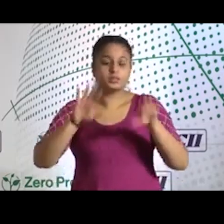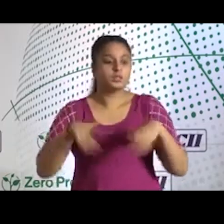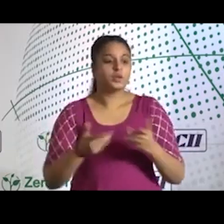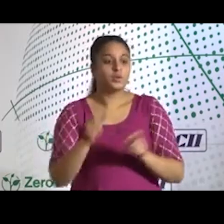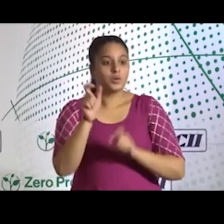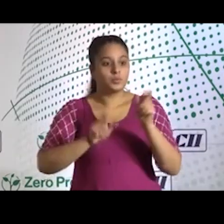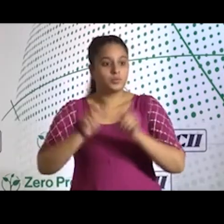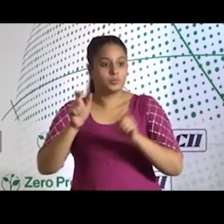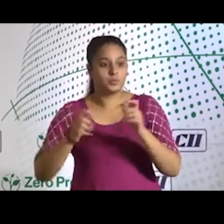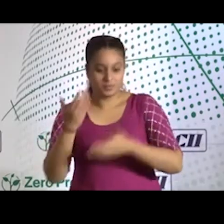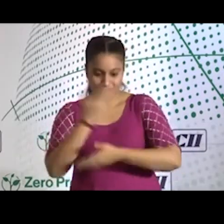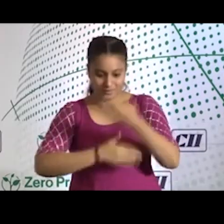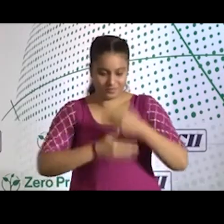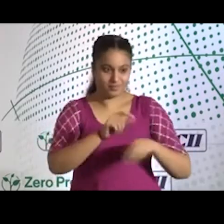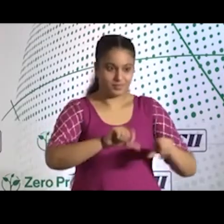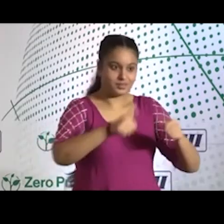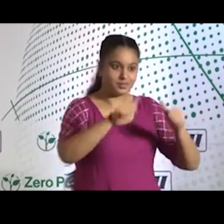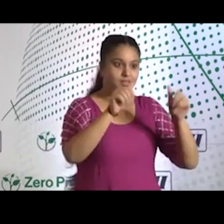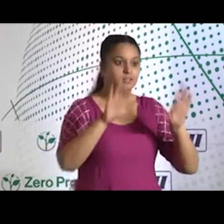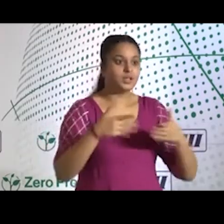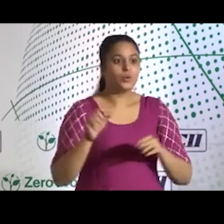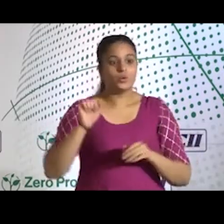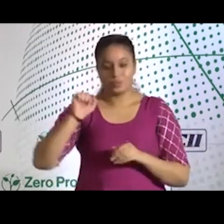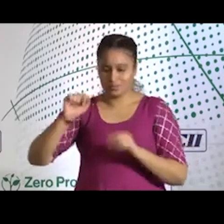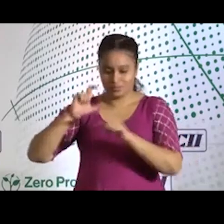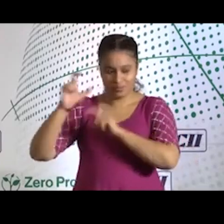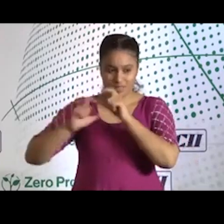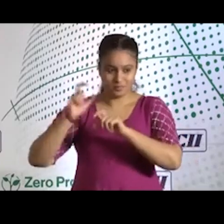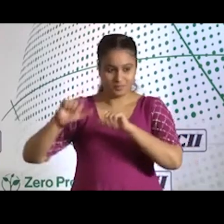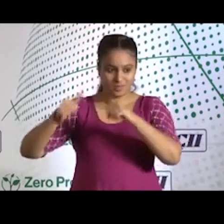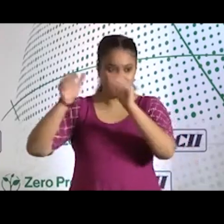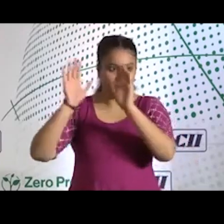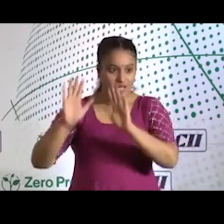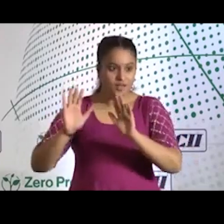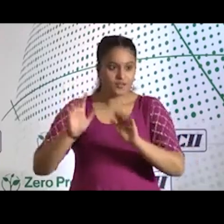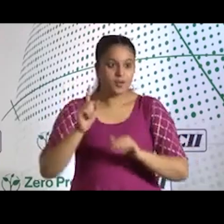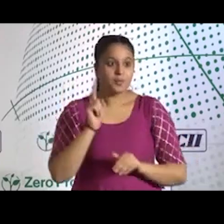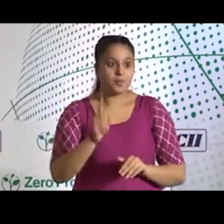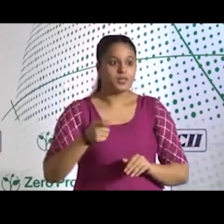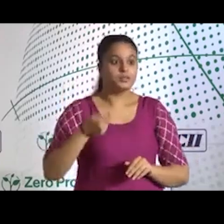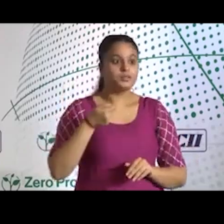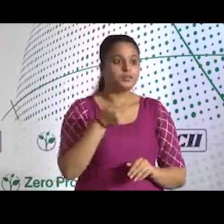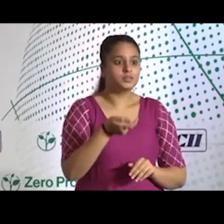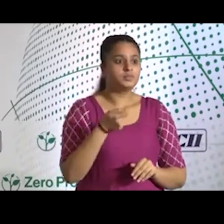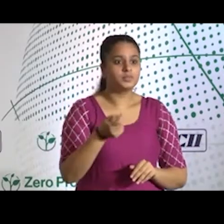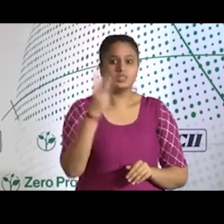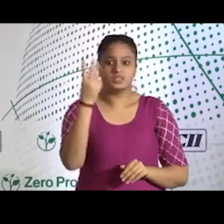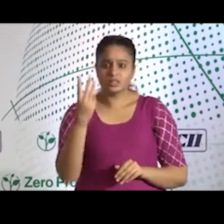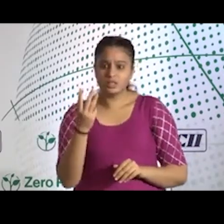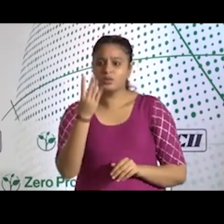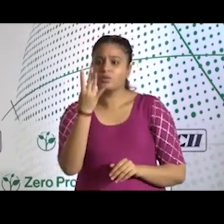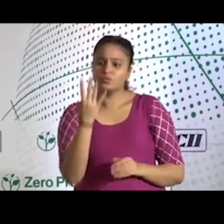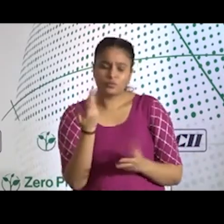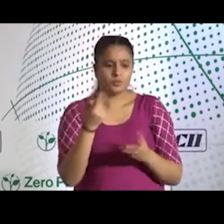with disabilities doing in your corporate, I'm sure those parents at least, you know, three or four of would be happy to bring the child or